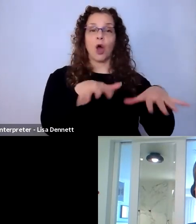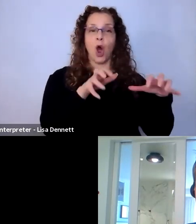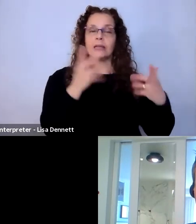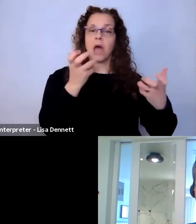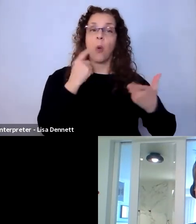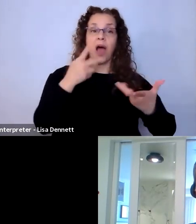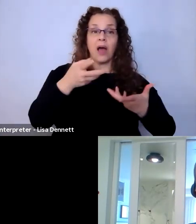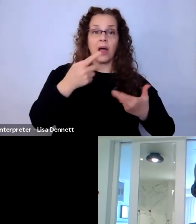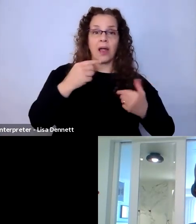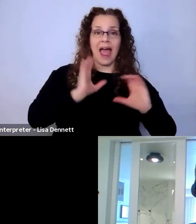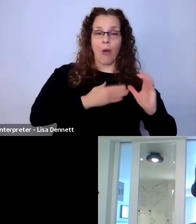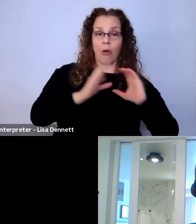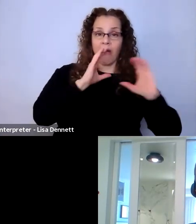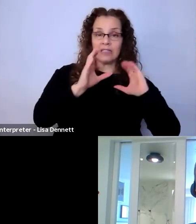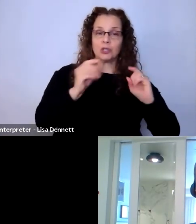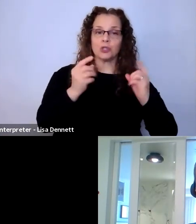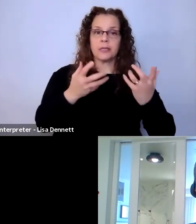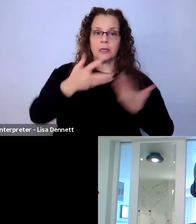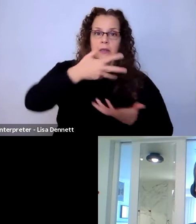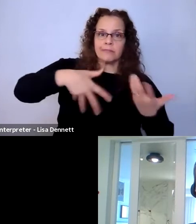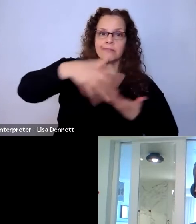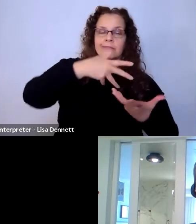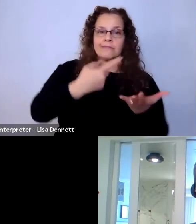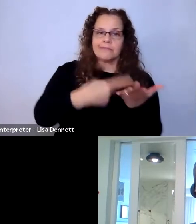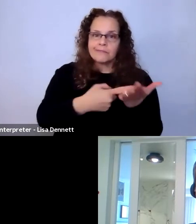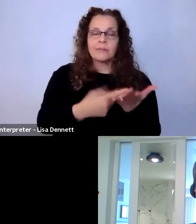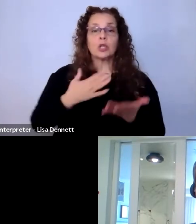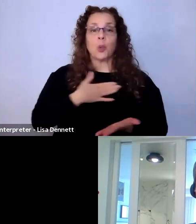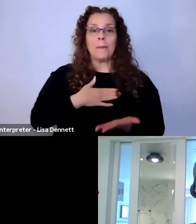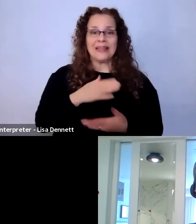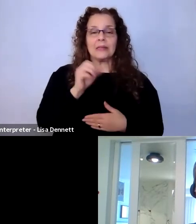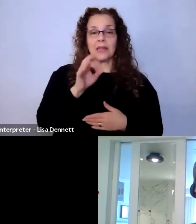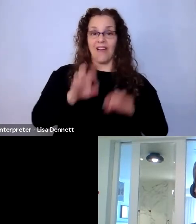So please do go to the Q amp a down at the bottom and type your questions and